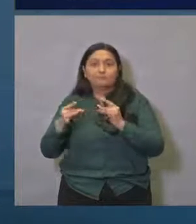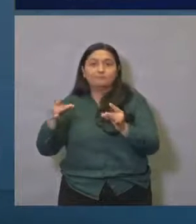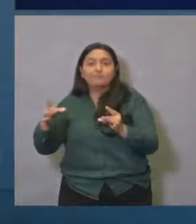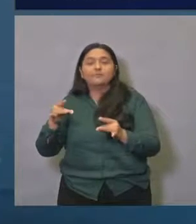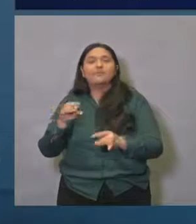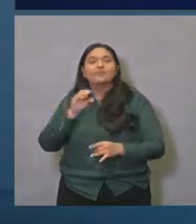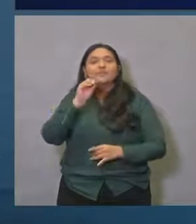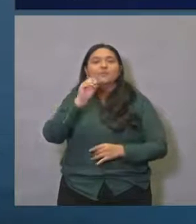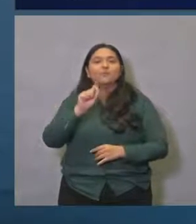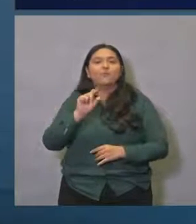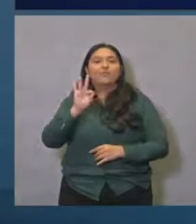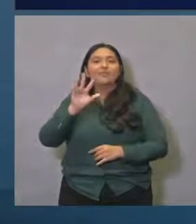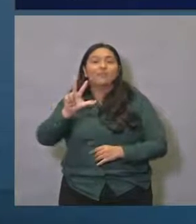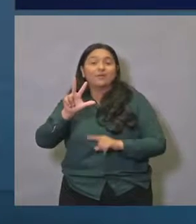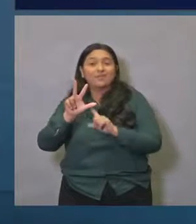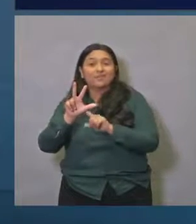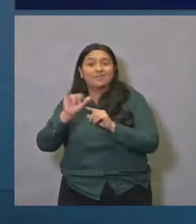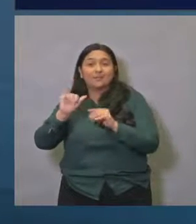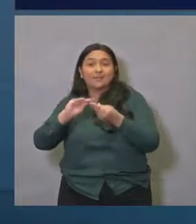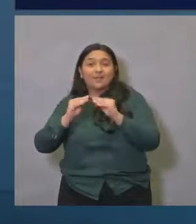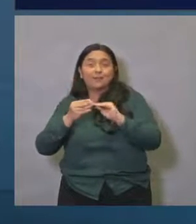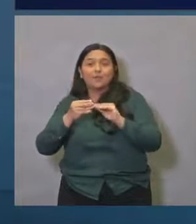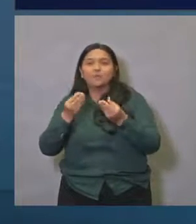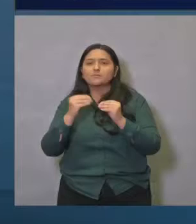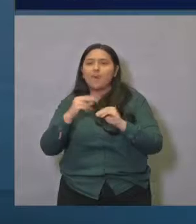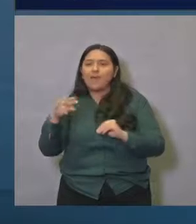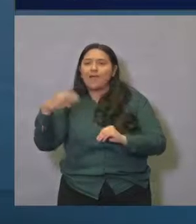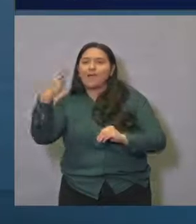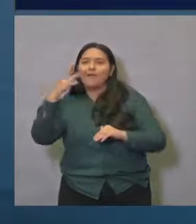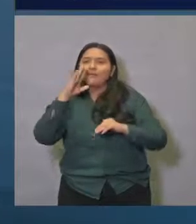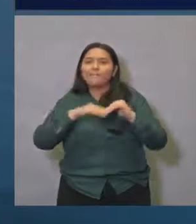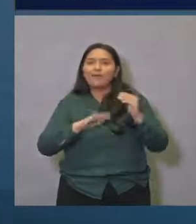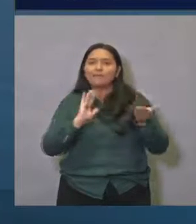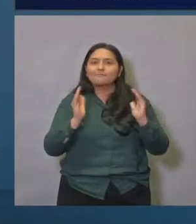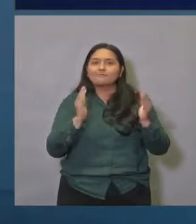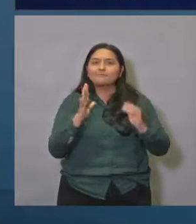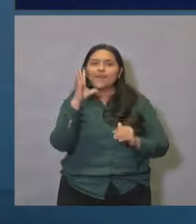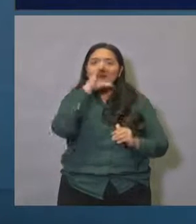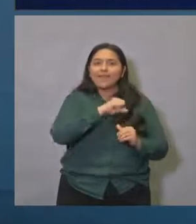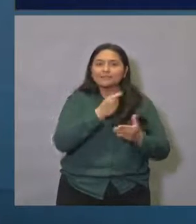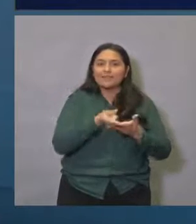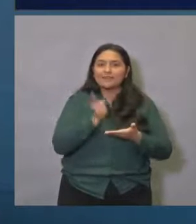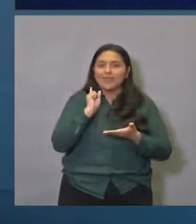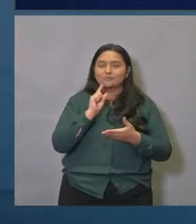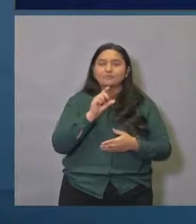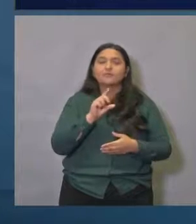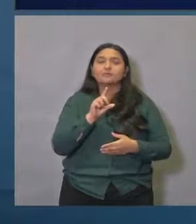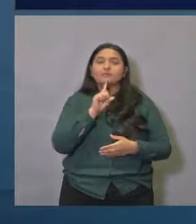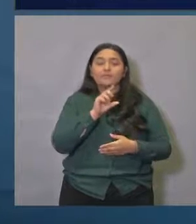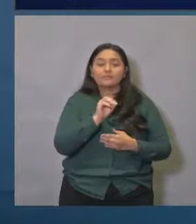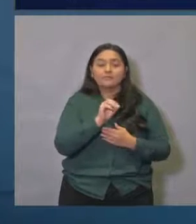NUMBER AT THAT TIME WAS 0.93. THIS IS HIGHER THAN THE ESTIMATE